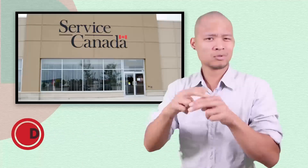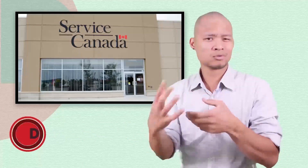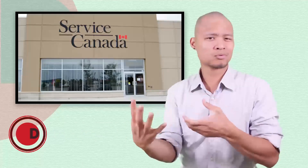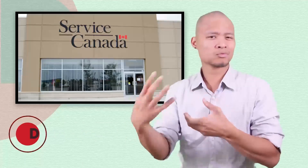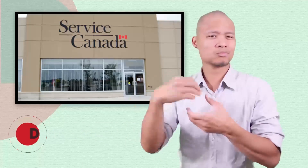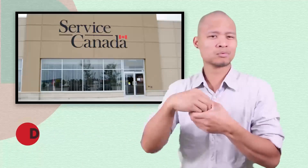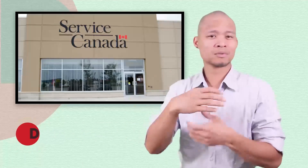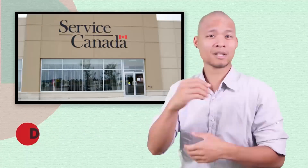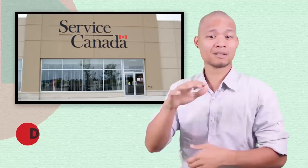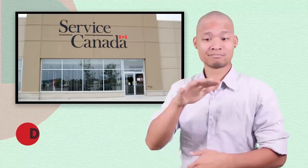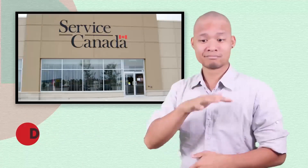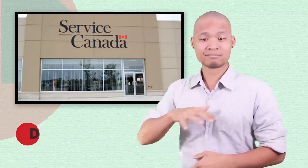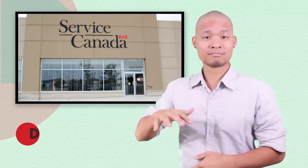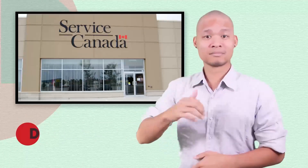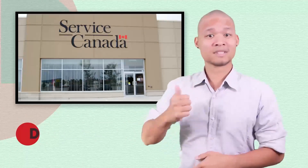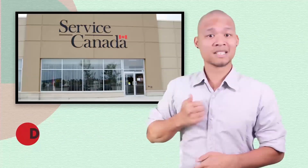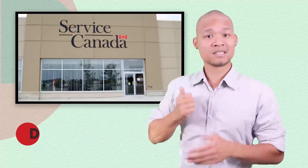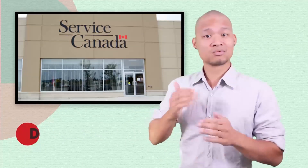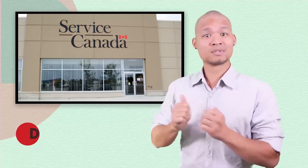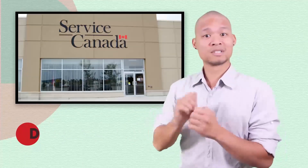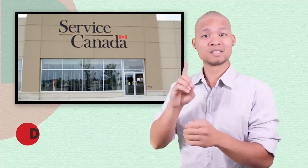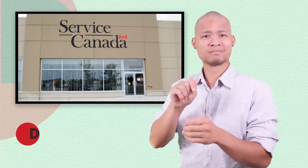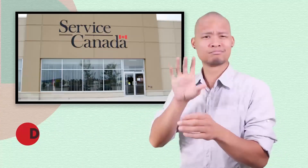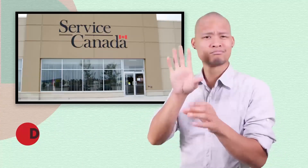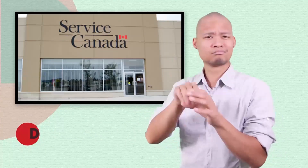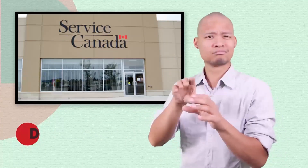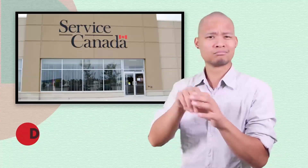the inclusion and participation of Canadians with disabilities